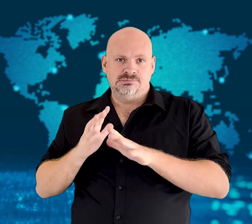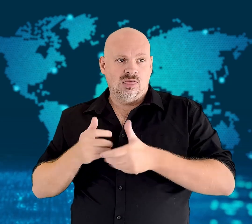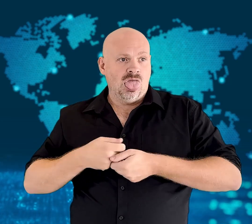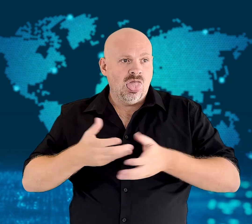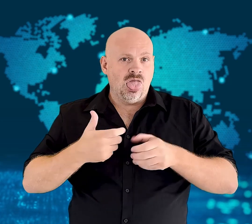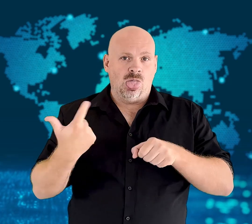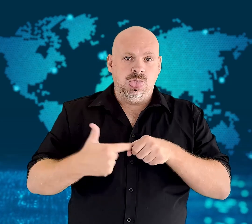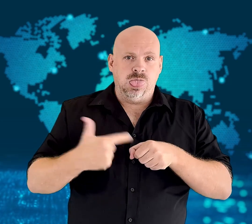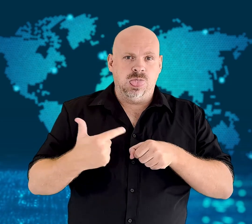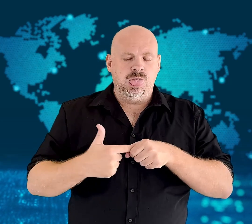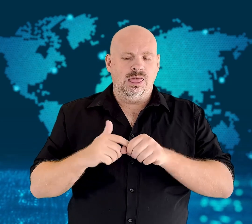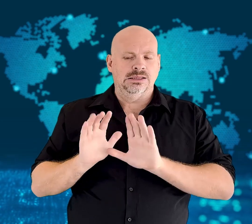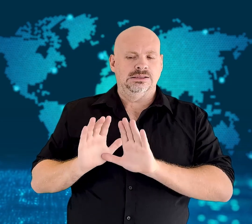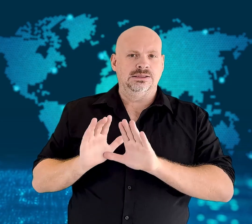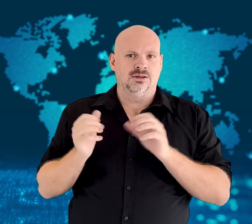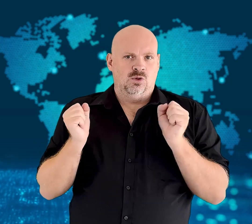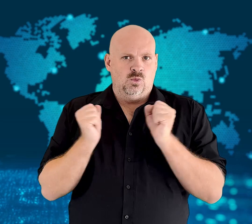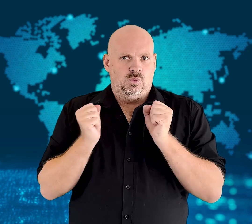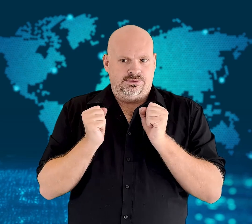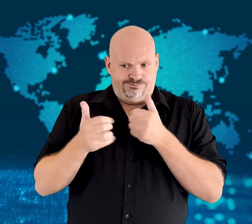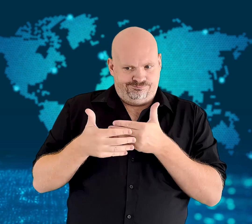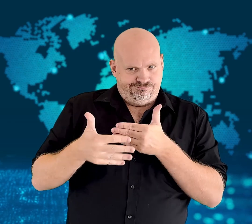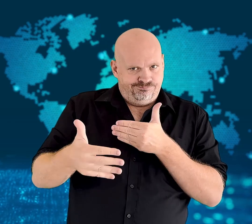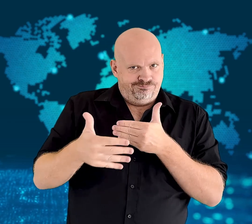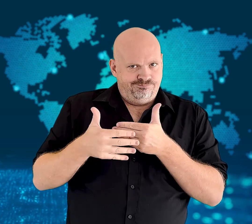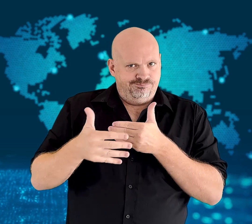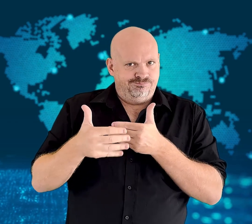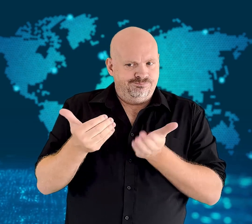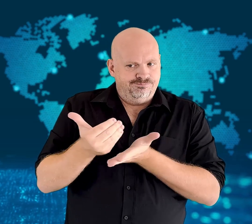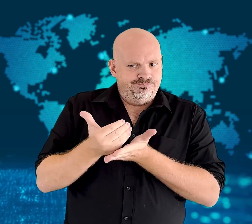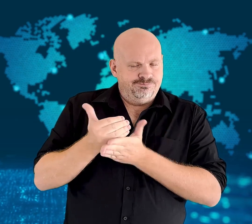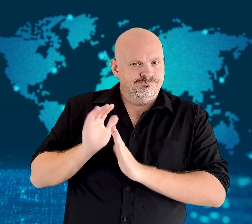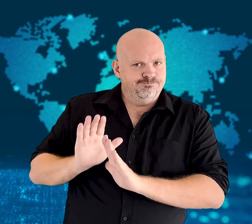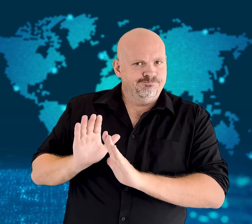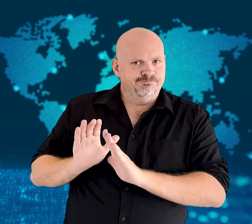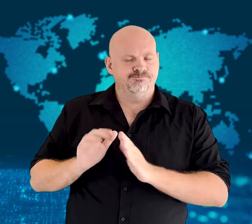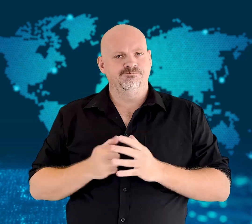Countries are rushing to build up their supplies before winter comes.